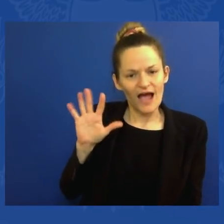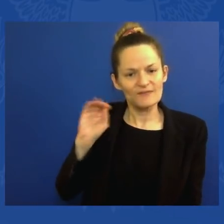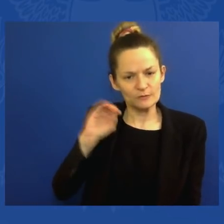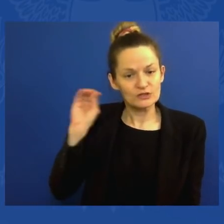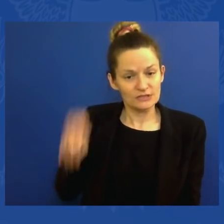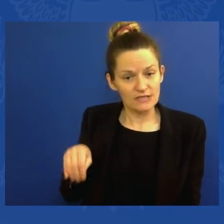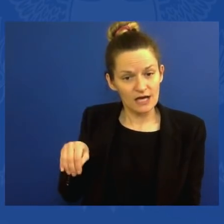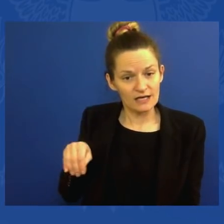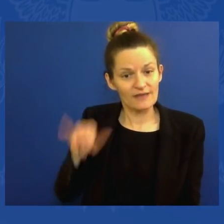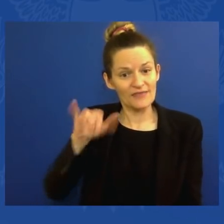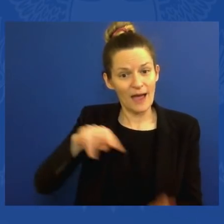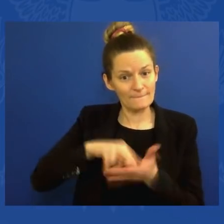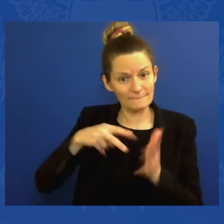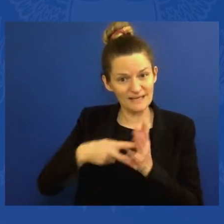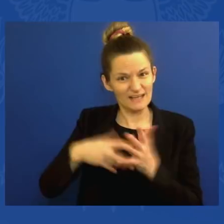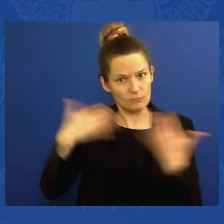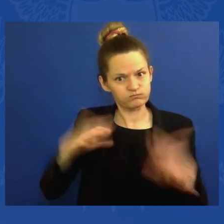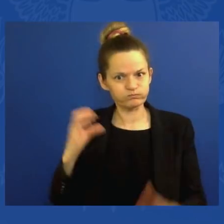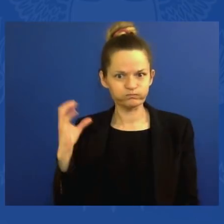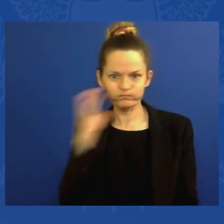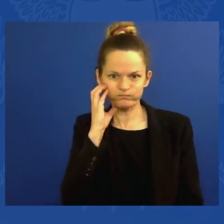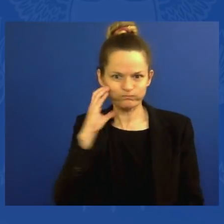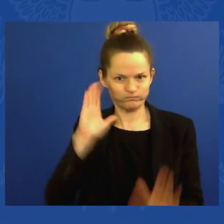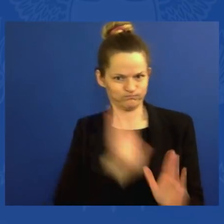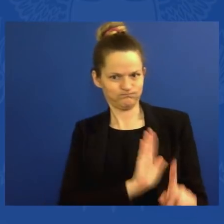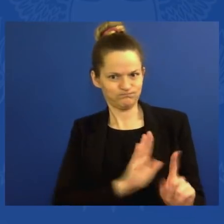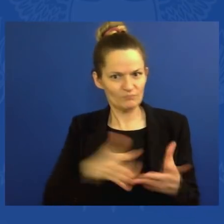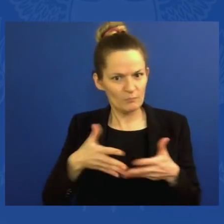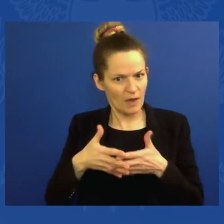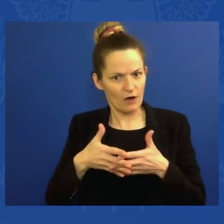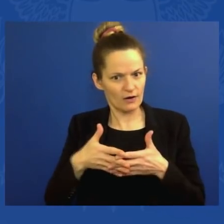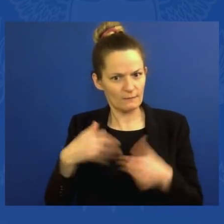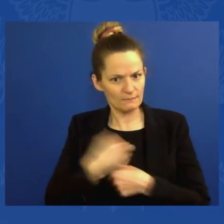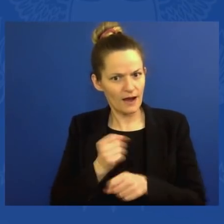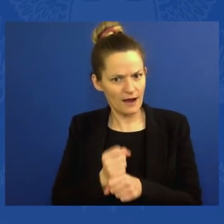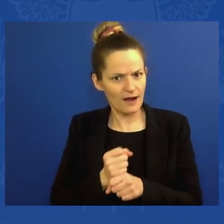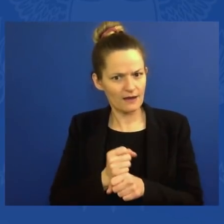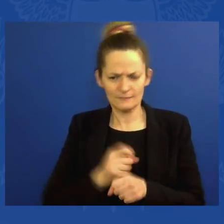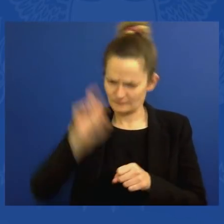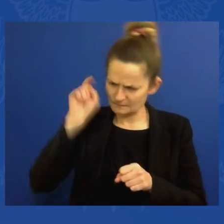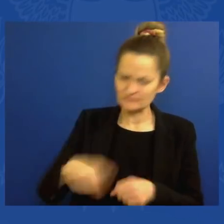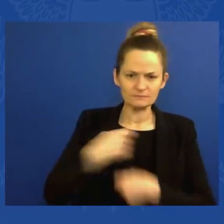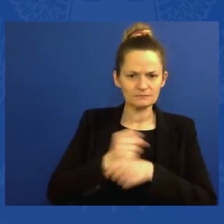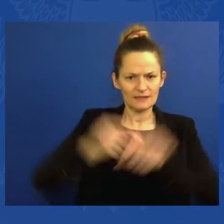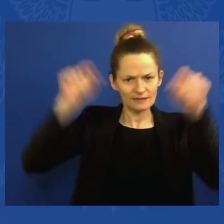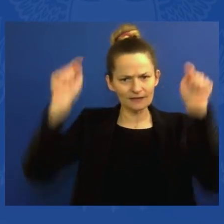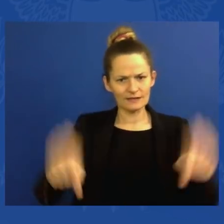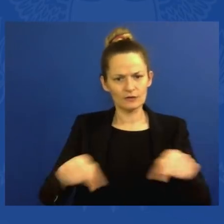And, today, we're also announcing a new framework for critical products where we know we need stronger,